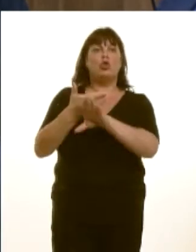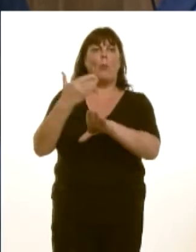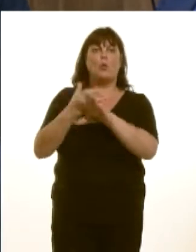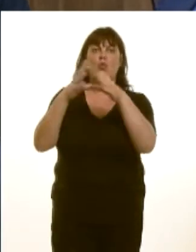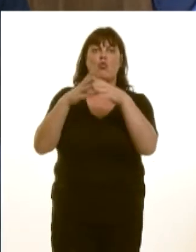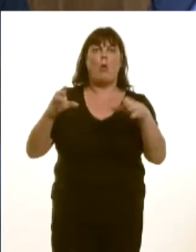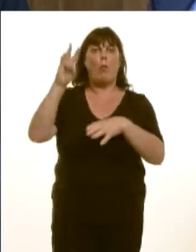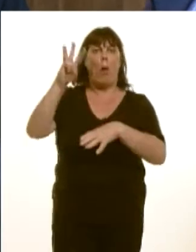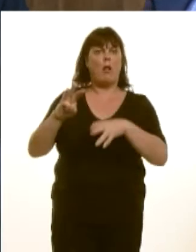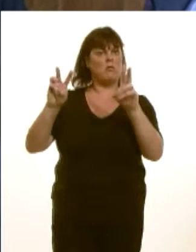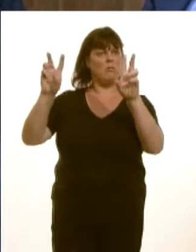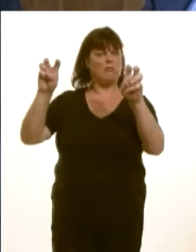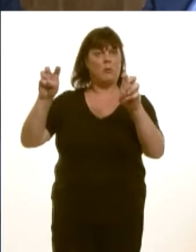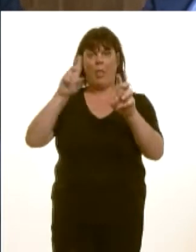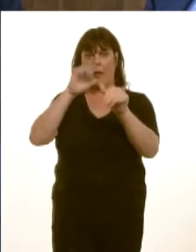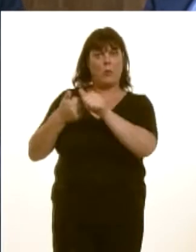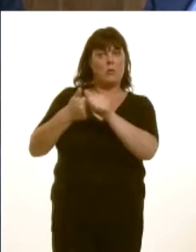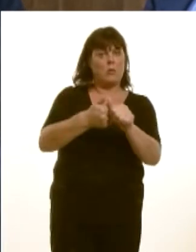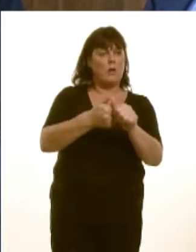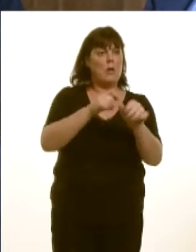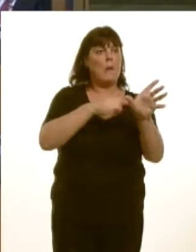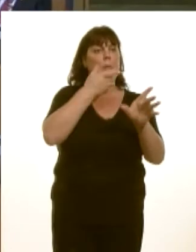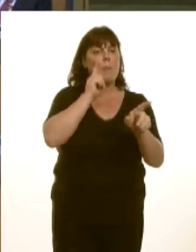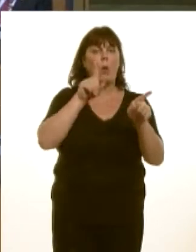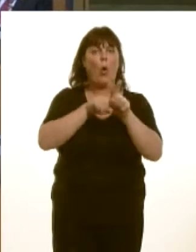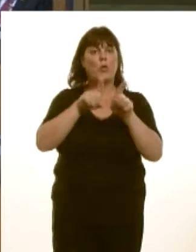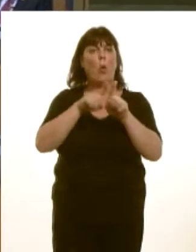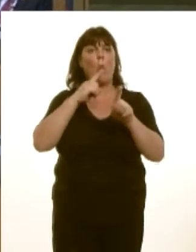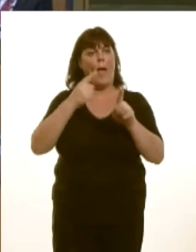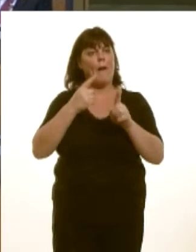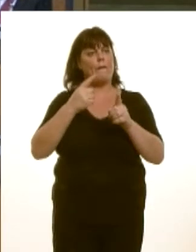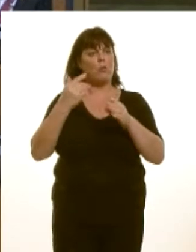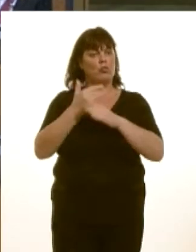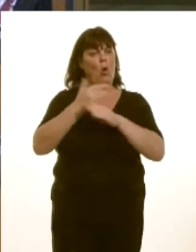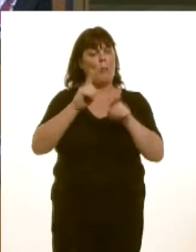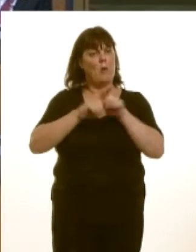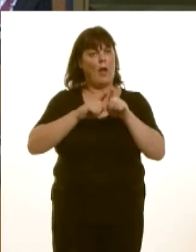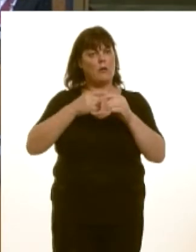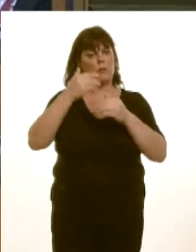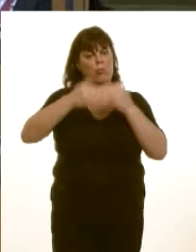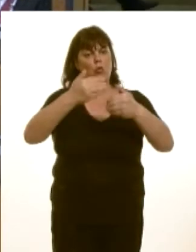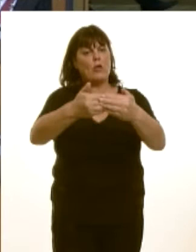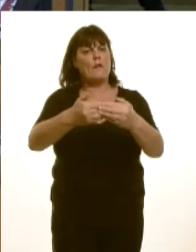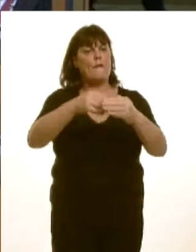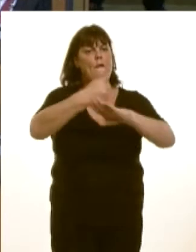engagement and progression framework. Gwyn R. Price: Thank you for that answer. Does the First Minister agree with me that the drop in youth unemployment in Wales is